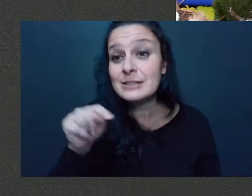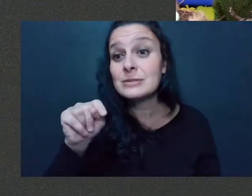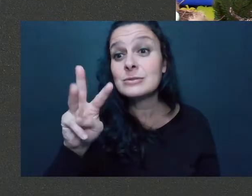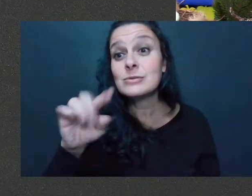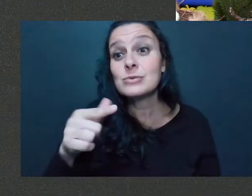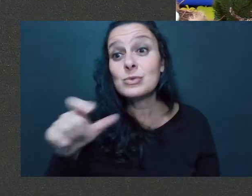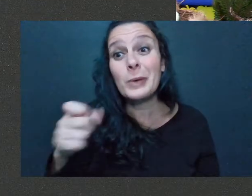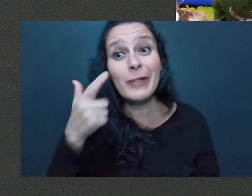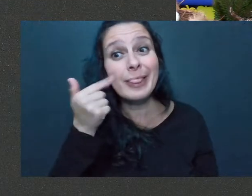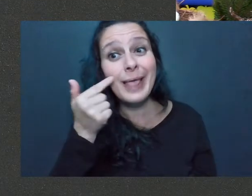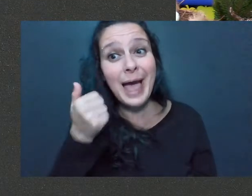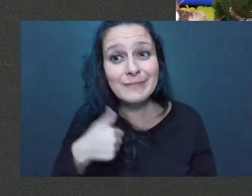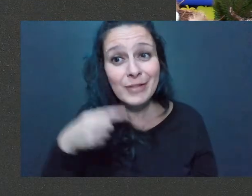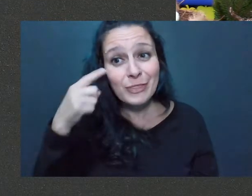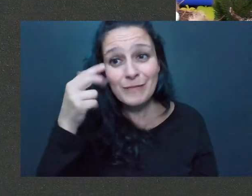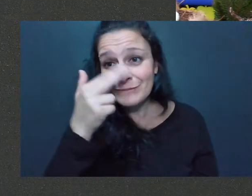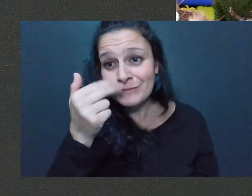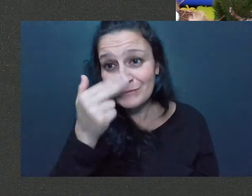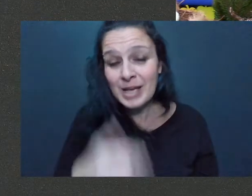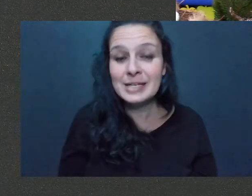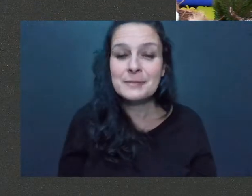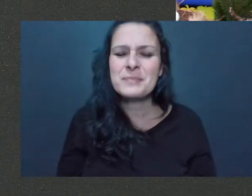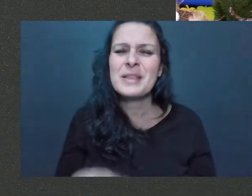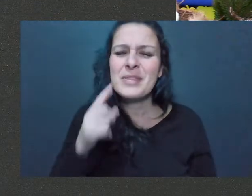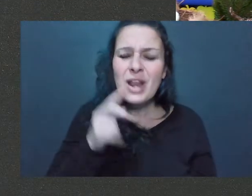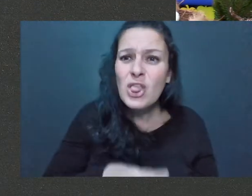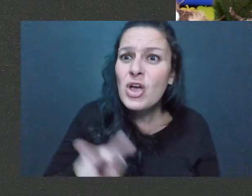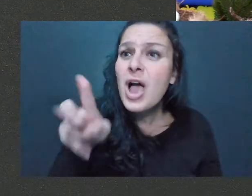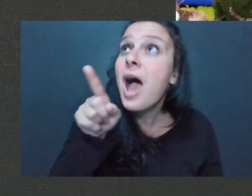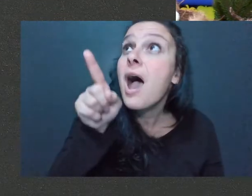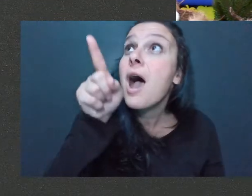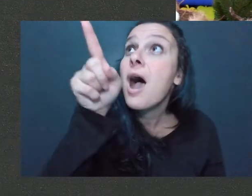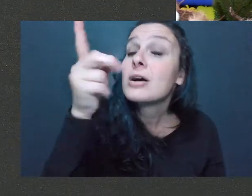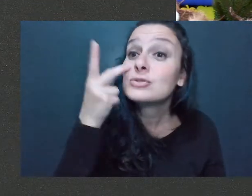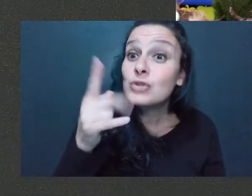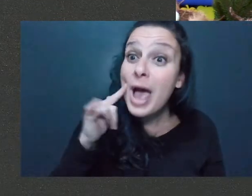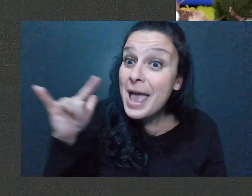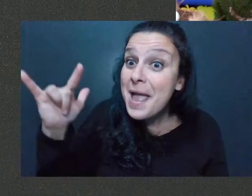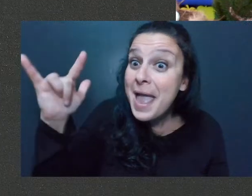Twiggle thought that was funny. He looked way up high and he saw a big plane.